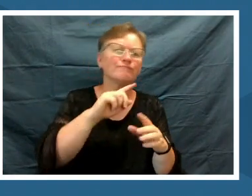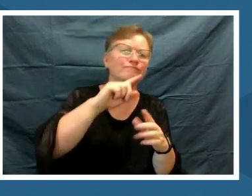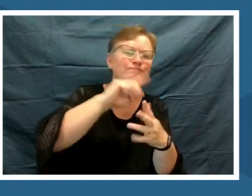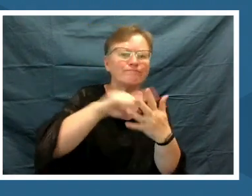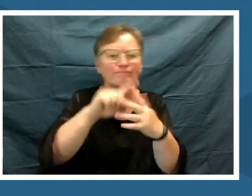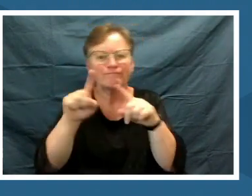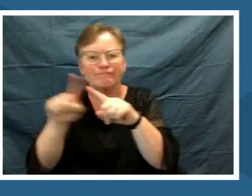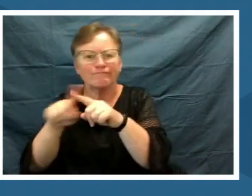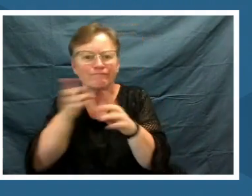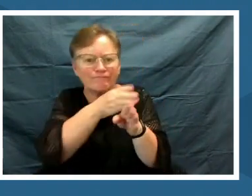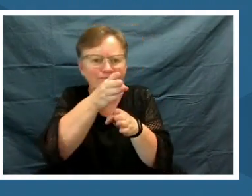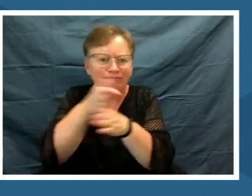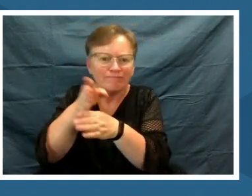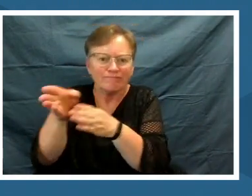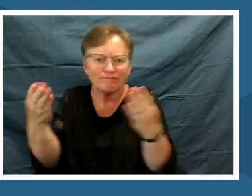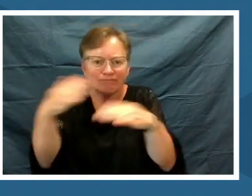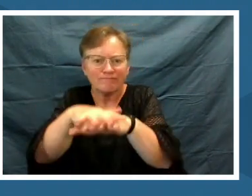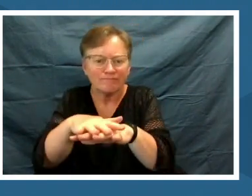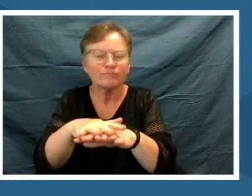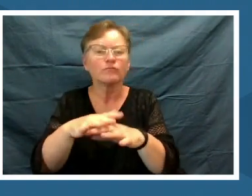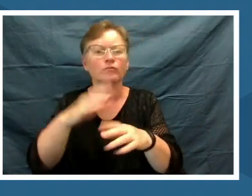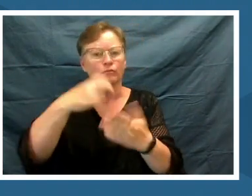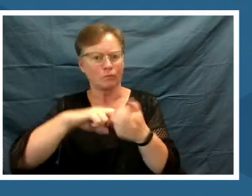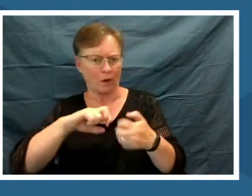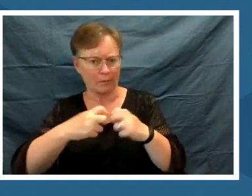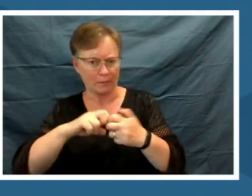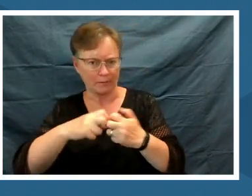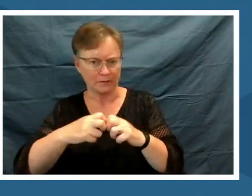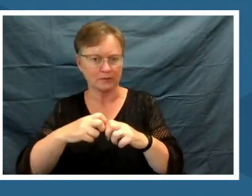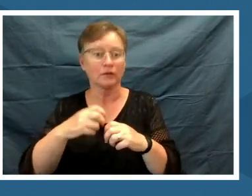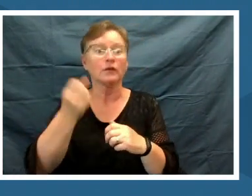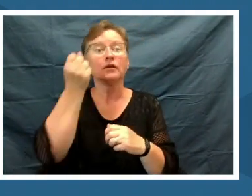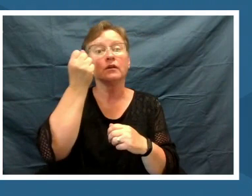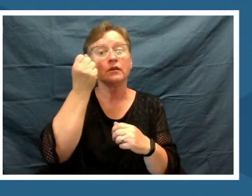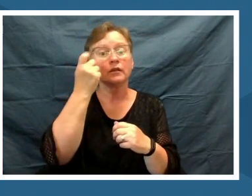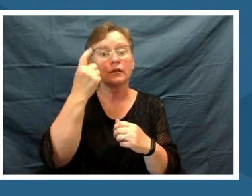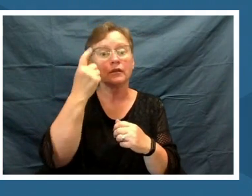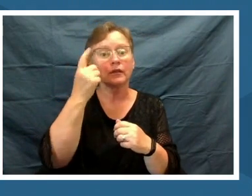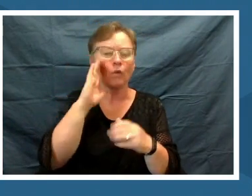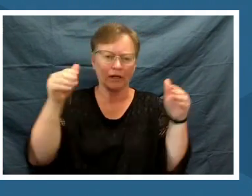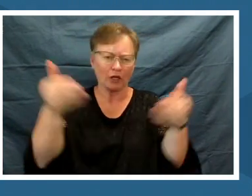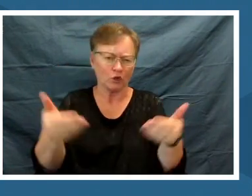of my colleagues which you'll be interested introduced to shortly